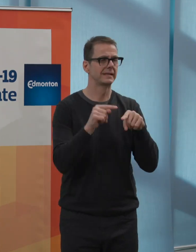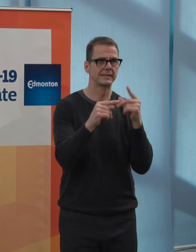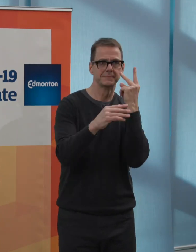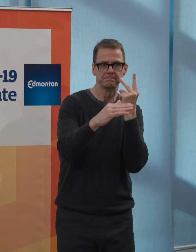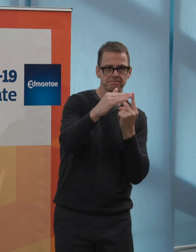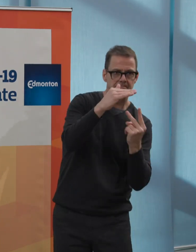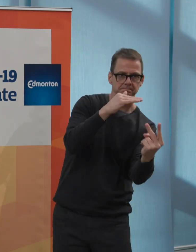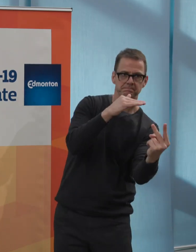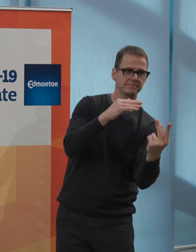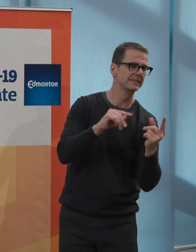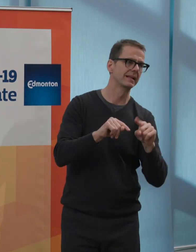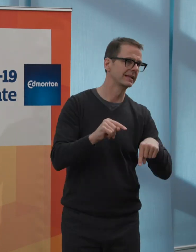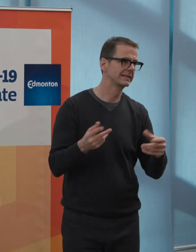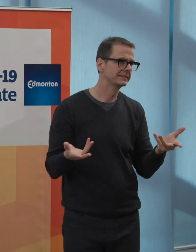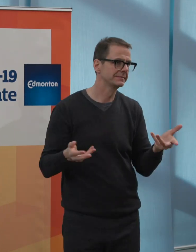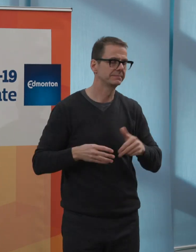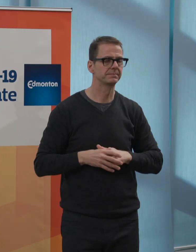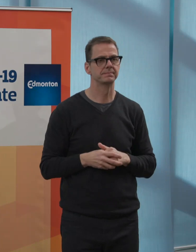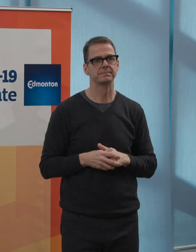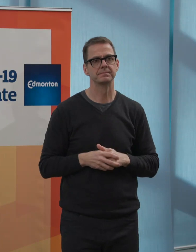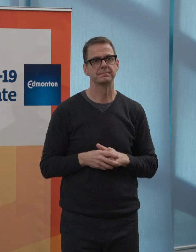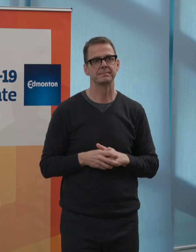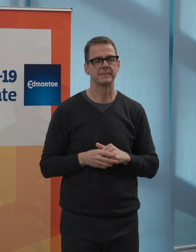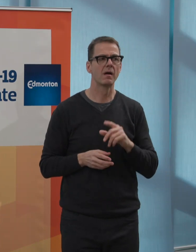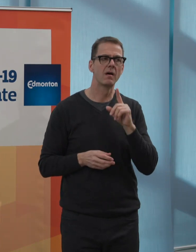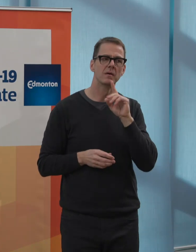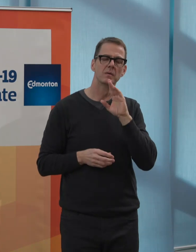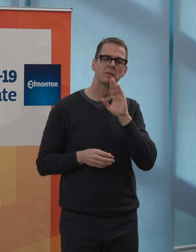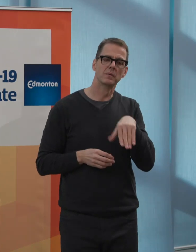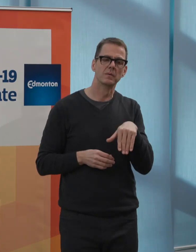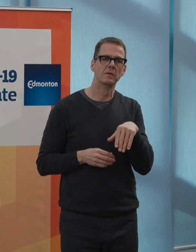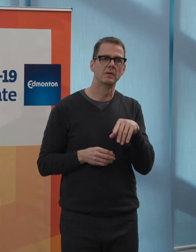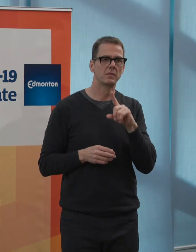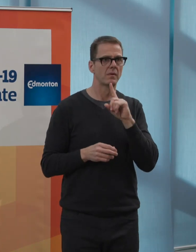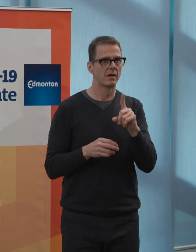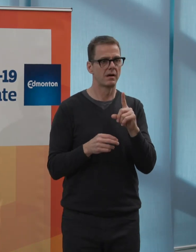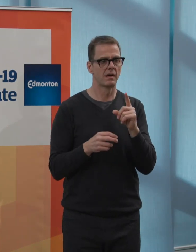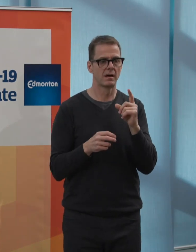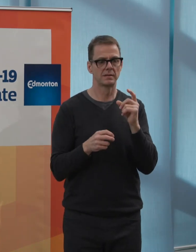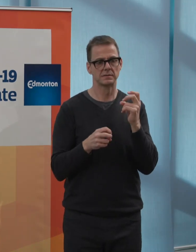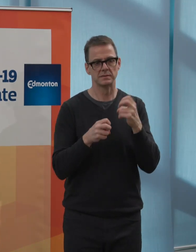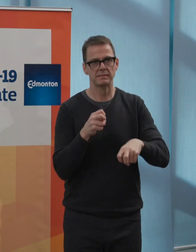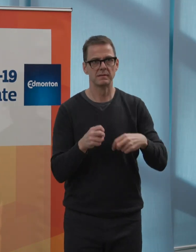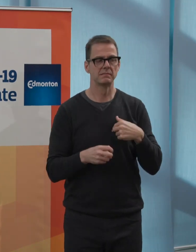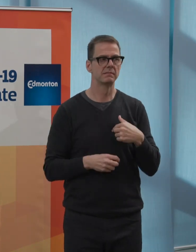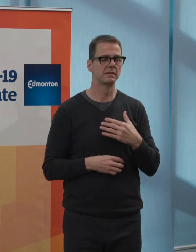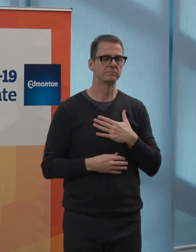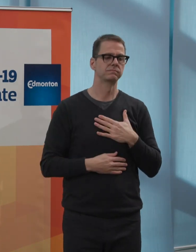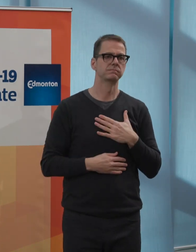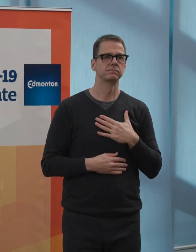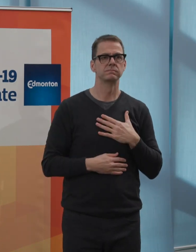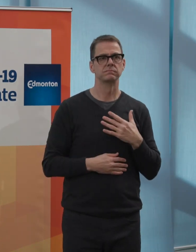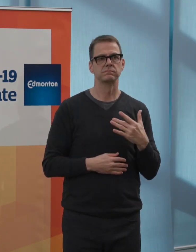this is extremely tough but we we do have some challenges fiscally that we do